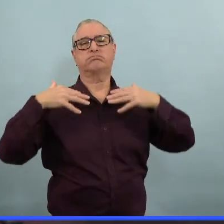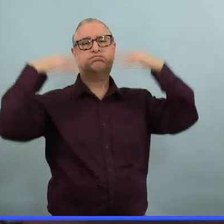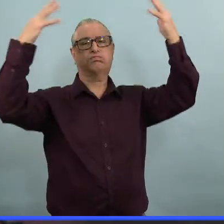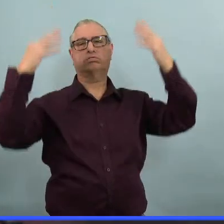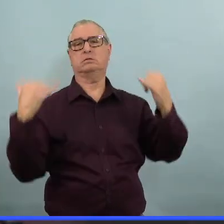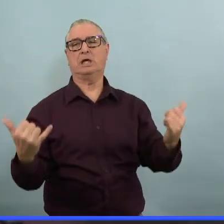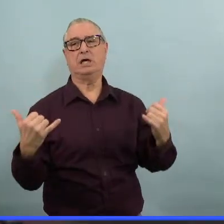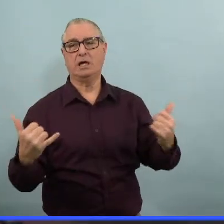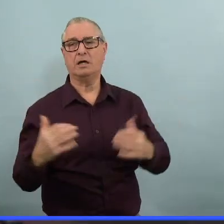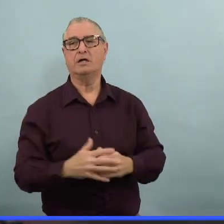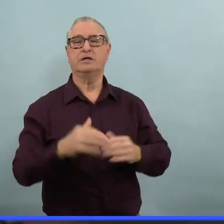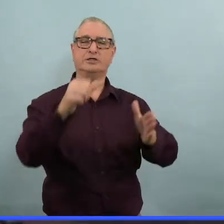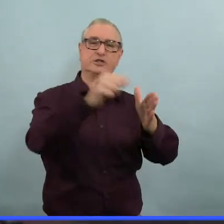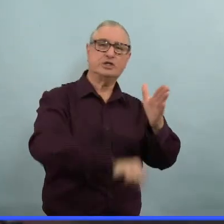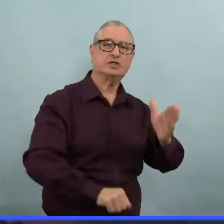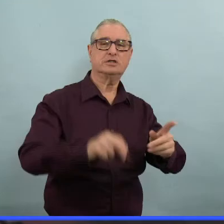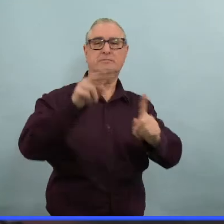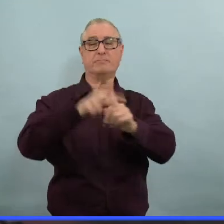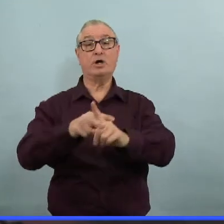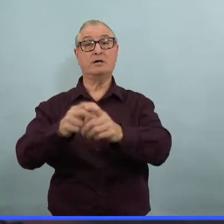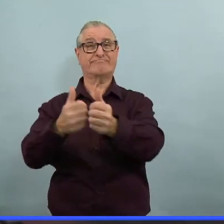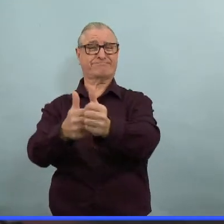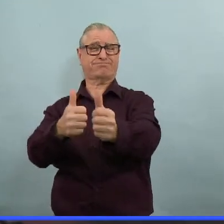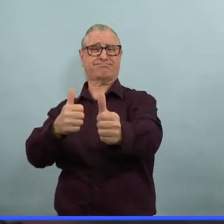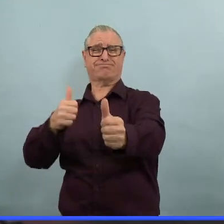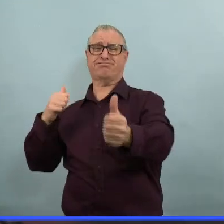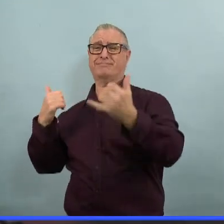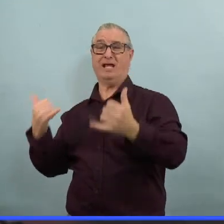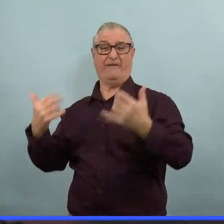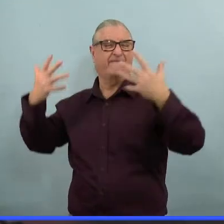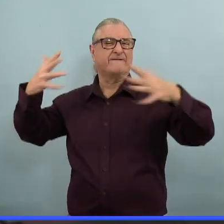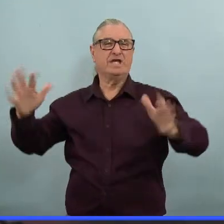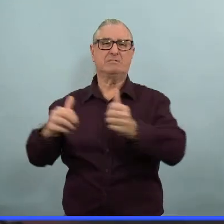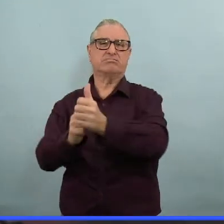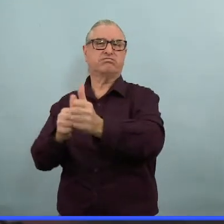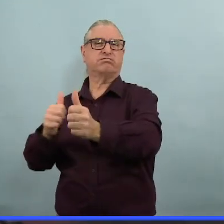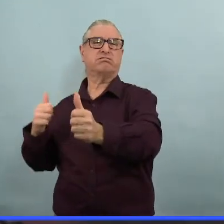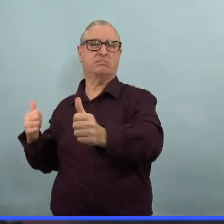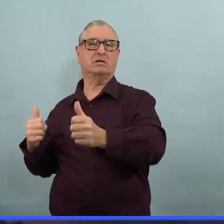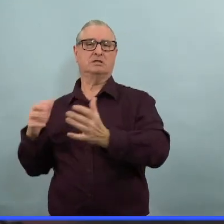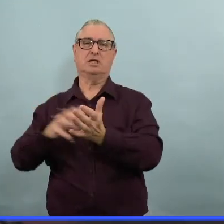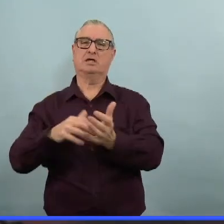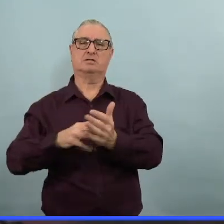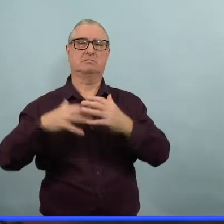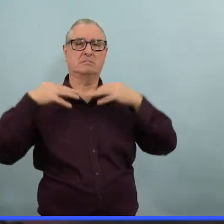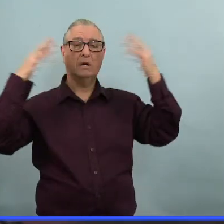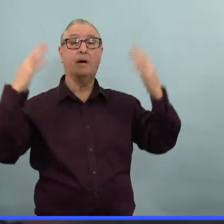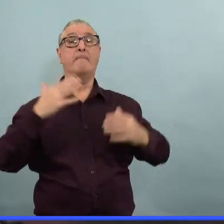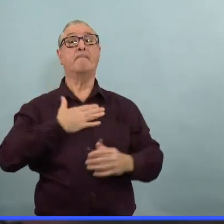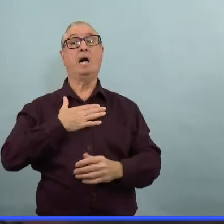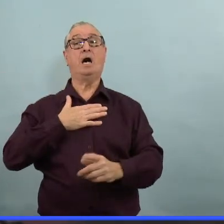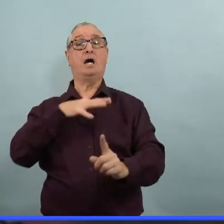and remove liberties solely based on on on that strain if the strain isn't entirely based on um